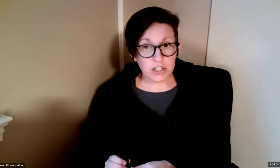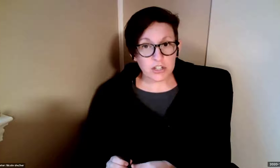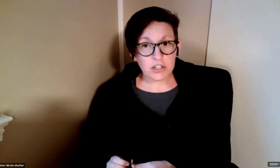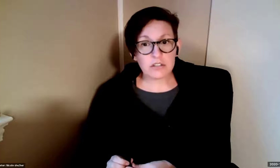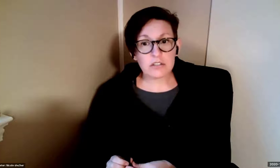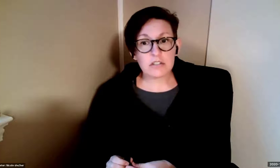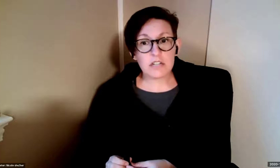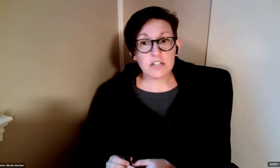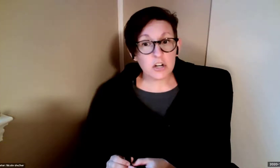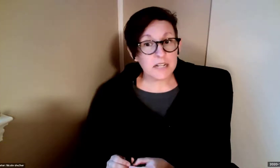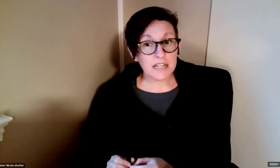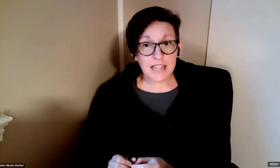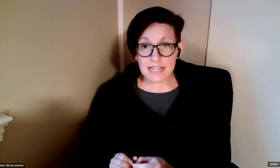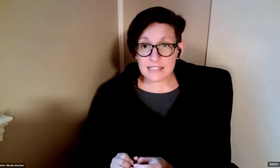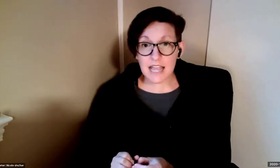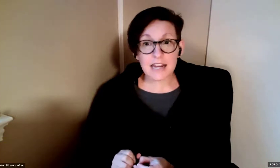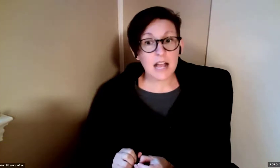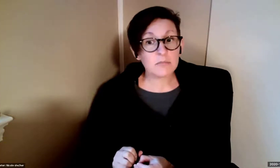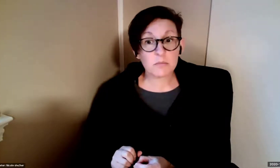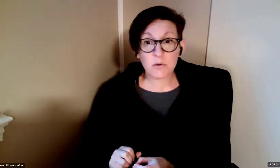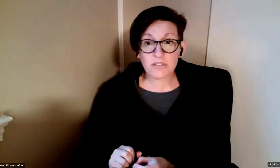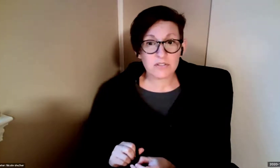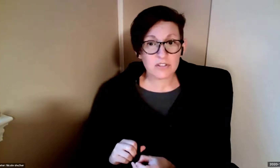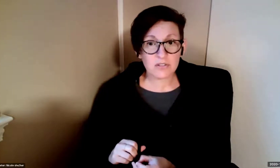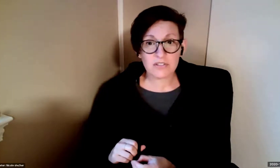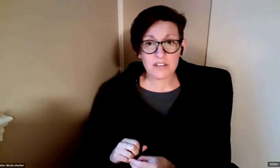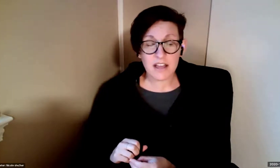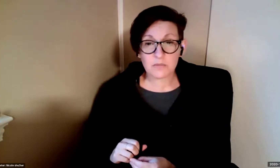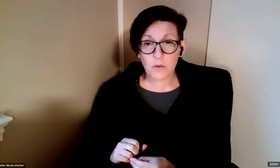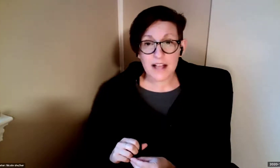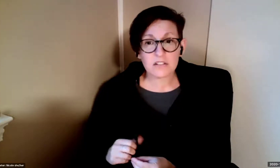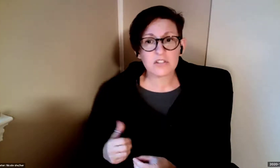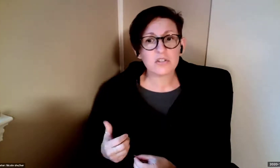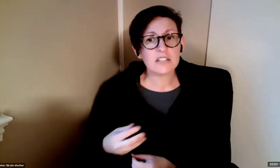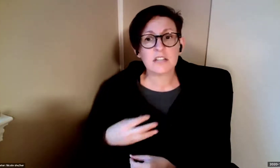students as well. So just